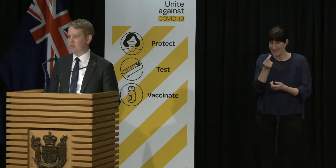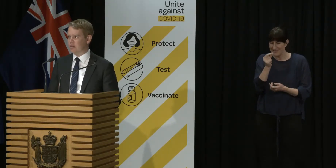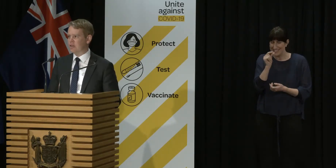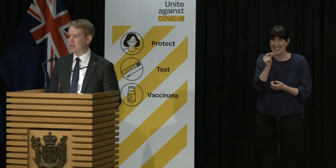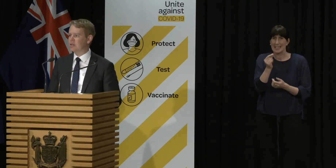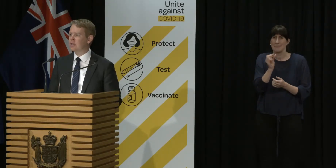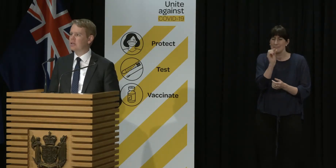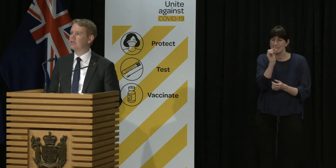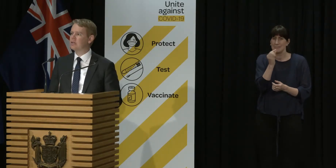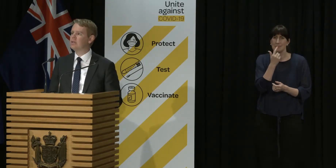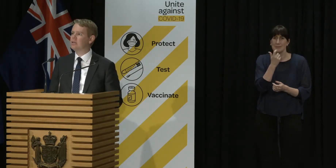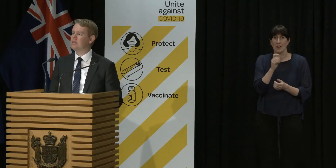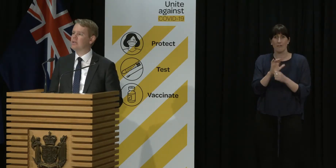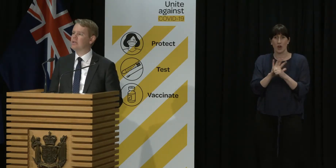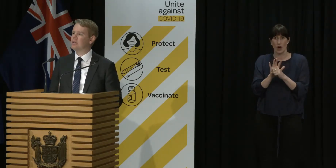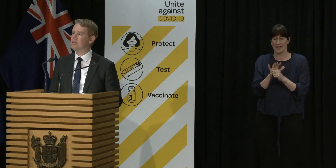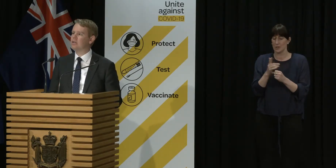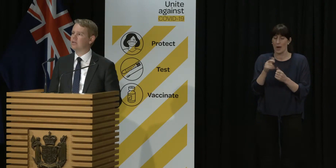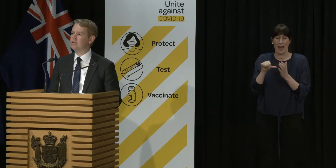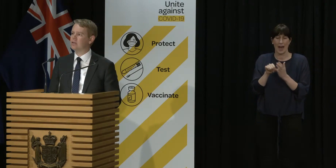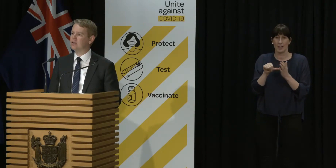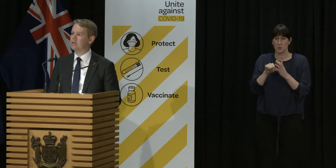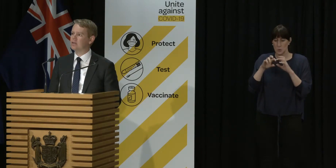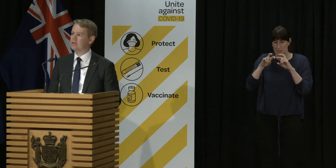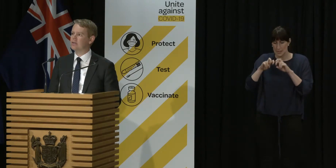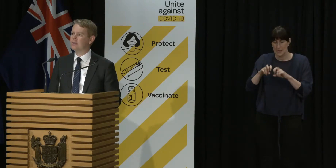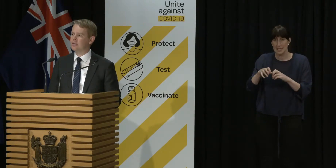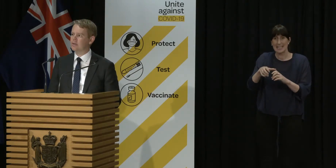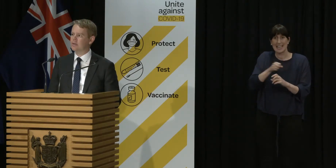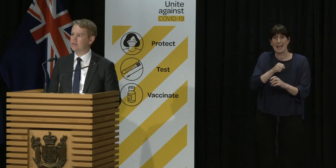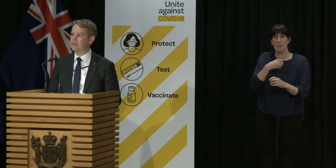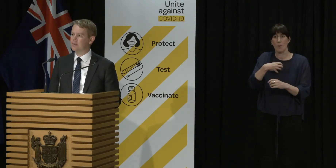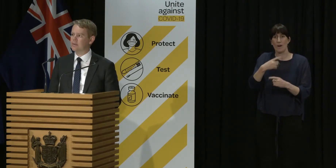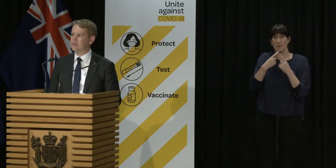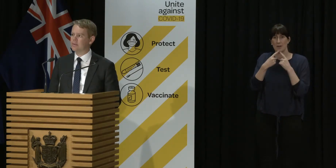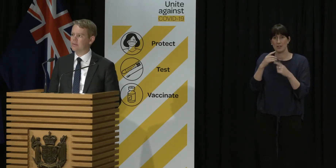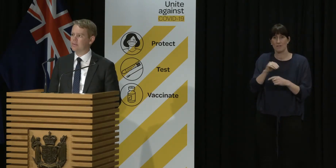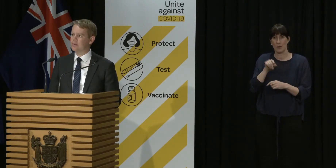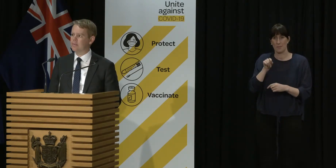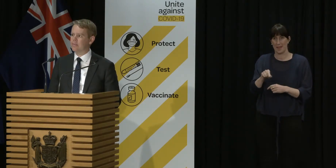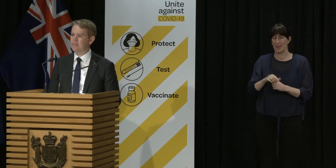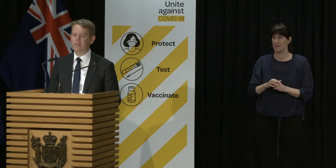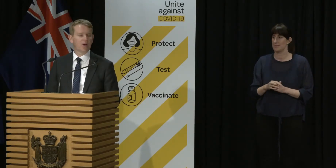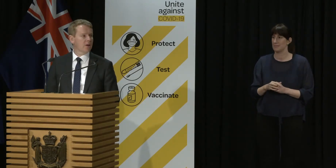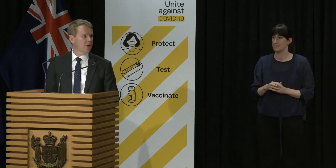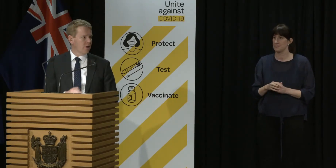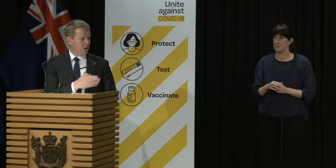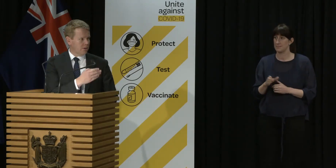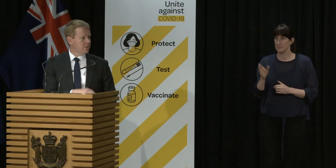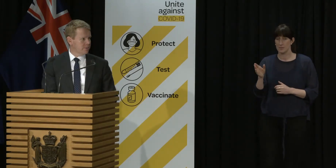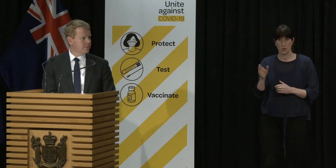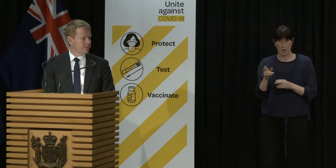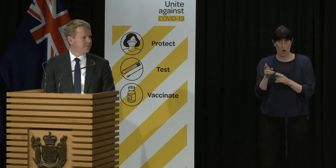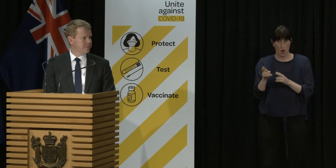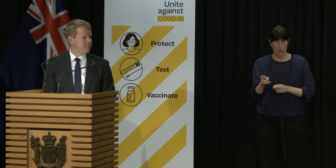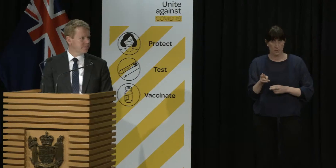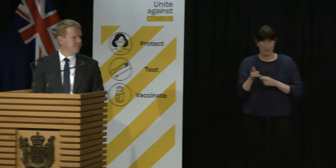With a ICT value, as Doctor Bloomfield has indicated befor, it's often not possible to get